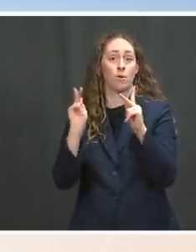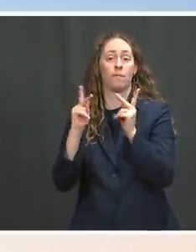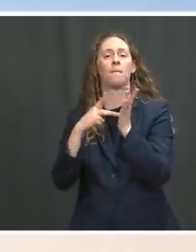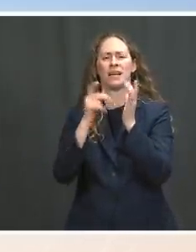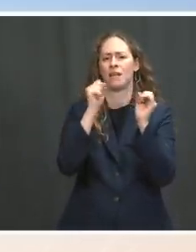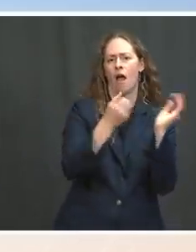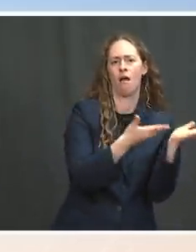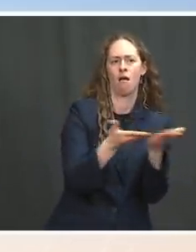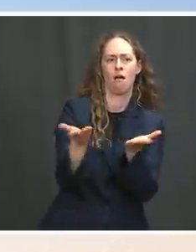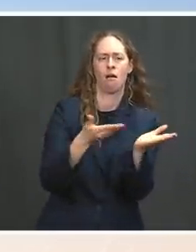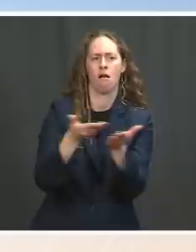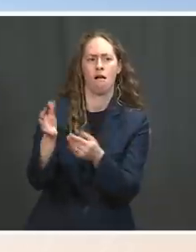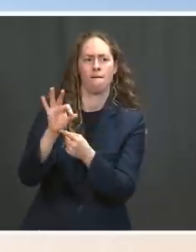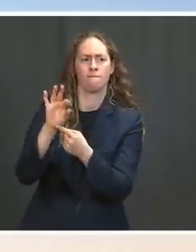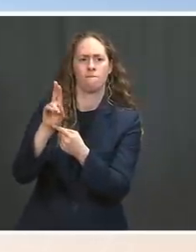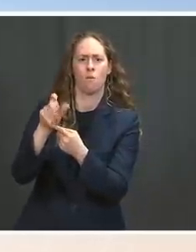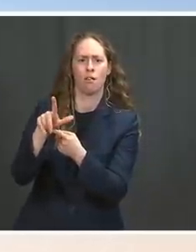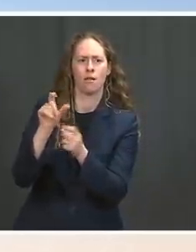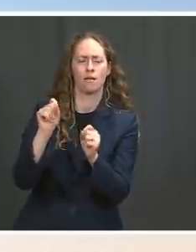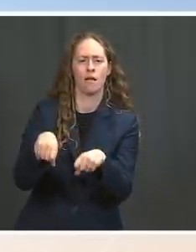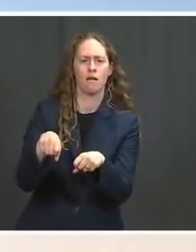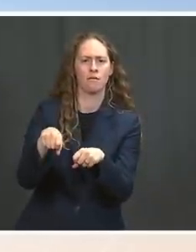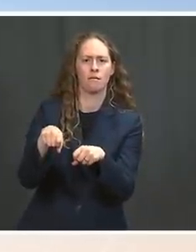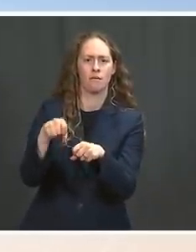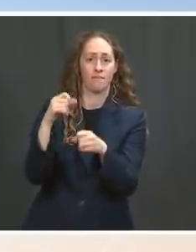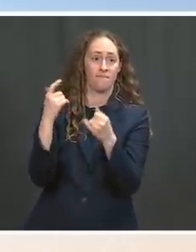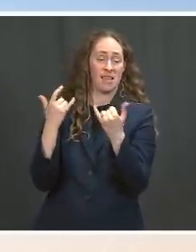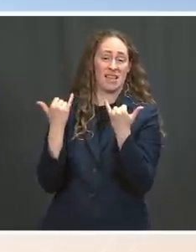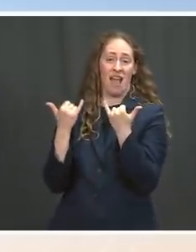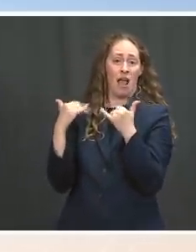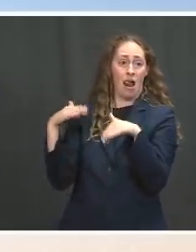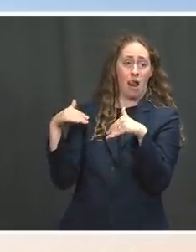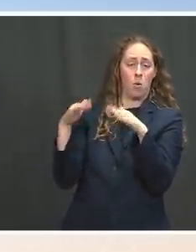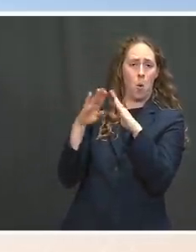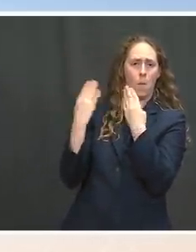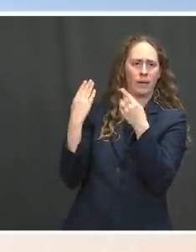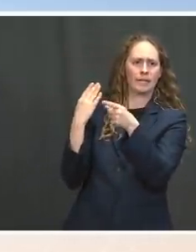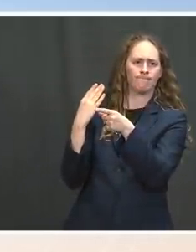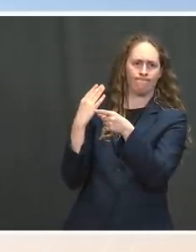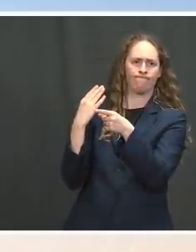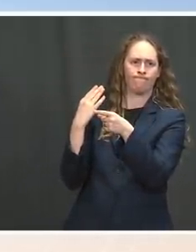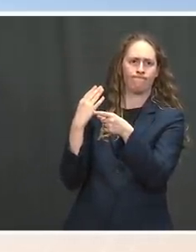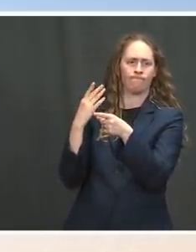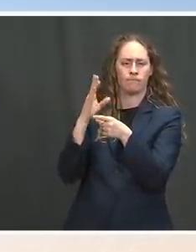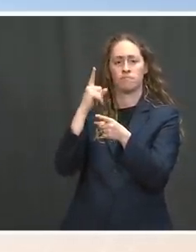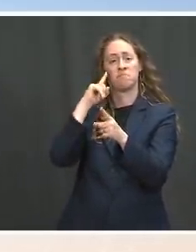I will say that this is a time to be sensible and to be safe. Of course, we understand the concern in the areas